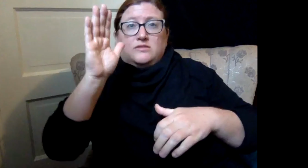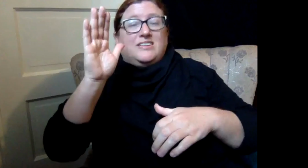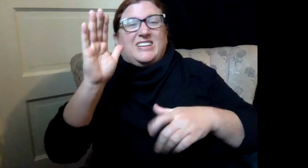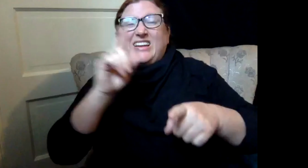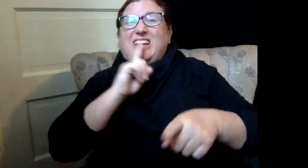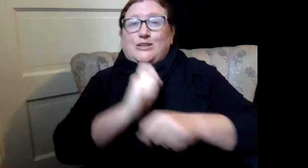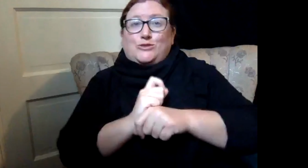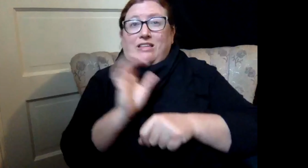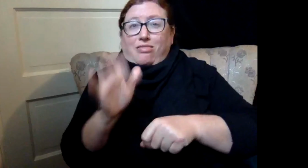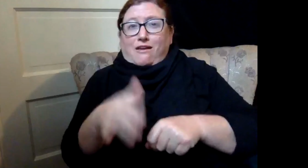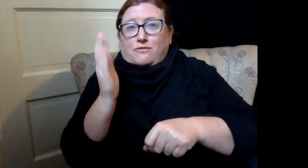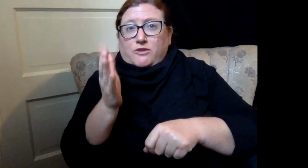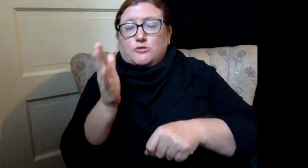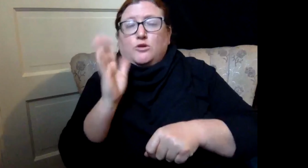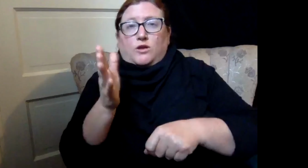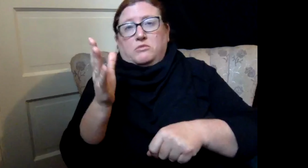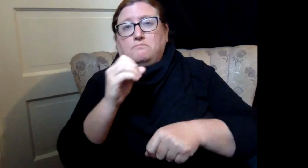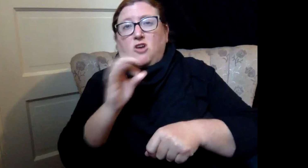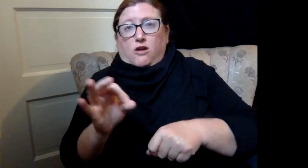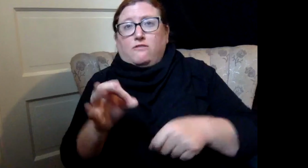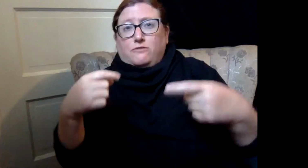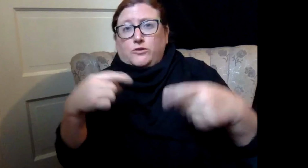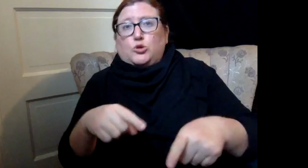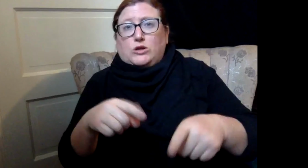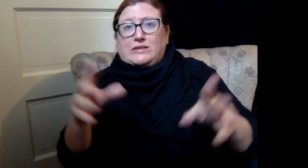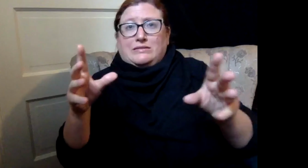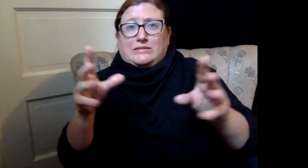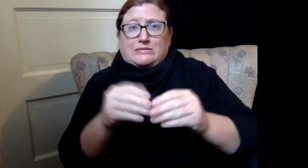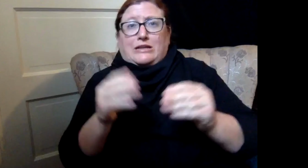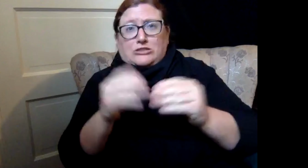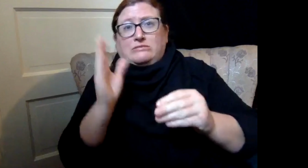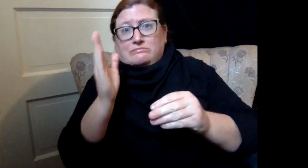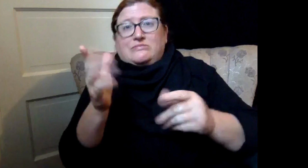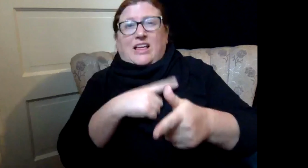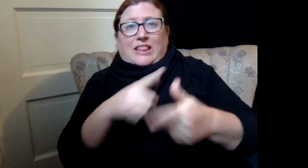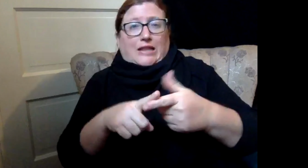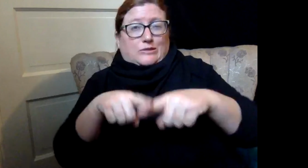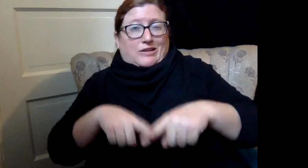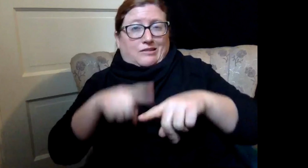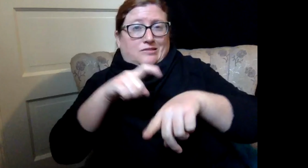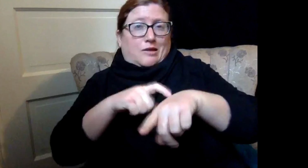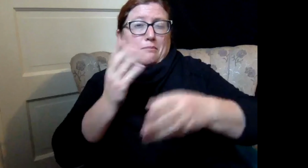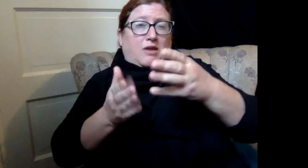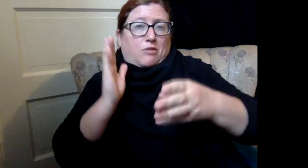how to raise their hands? » We are actually going to turn off that feature during the